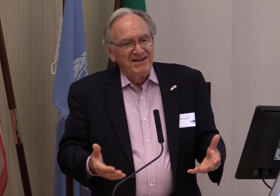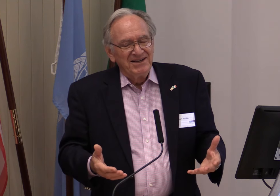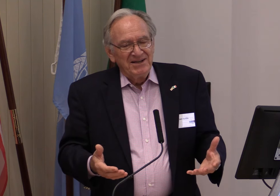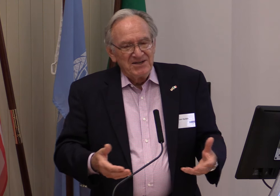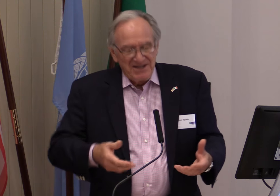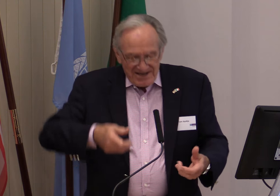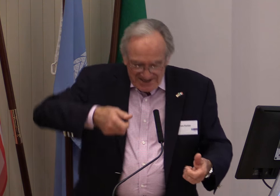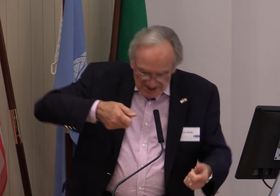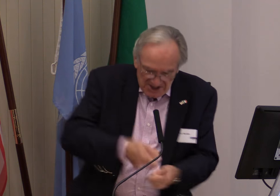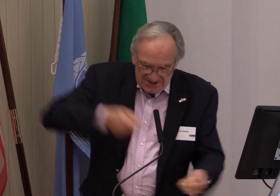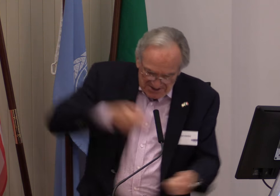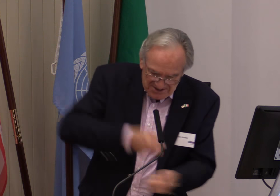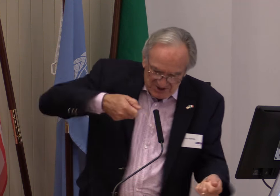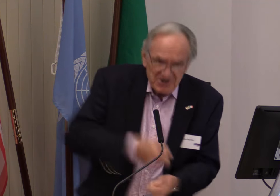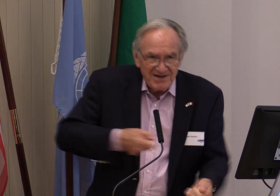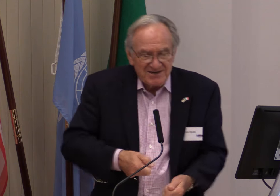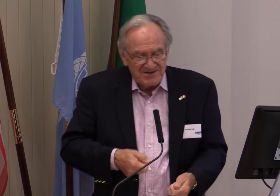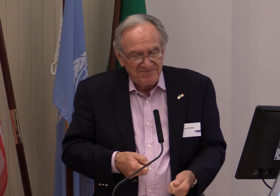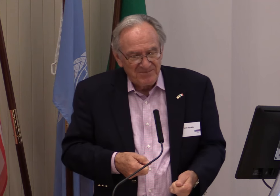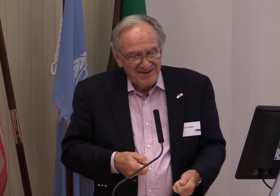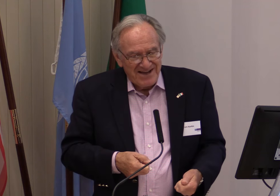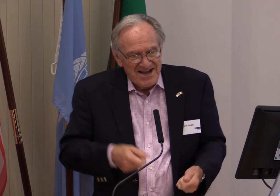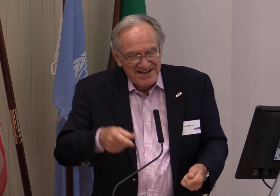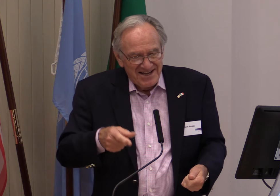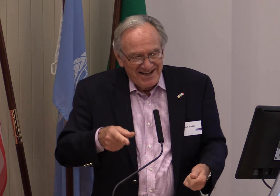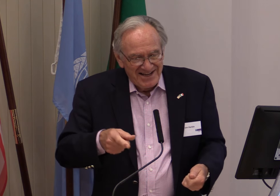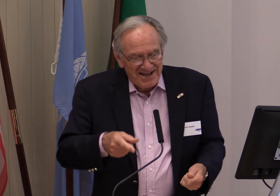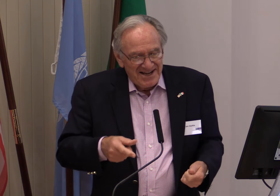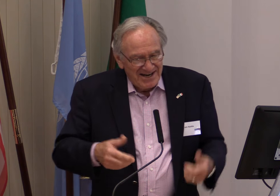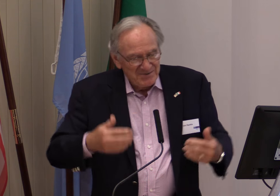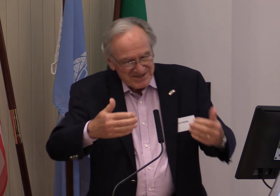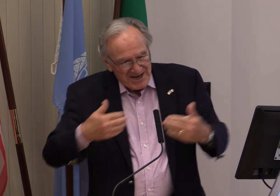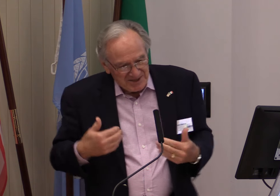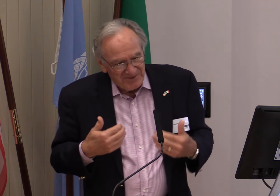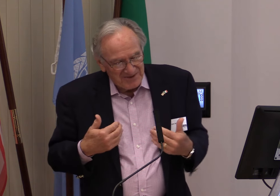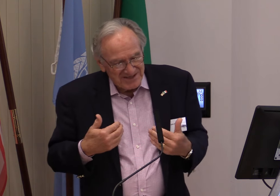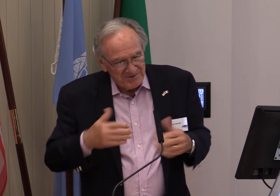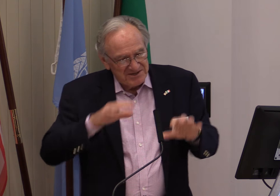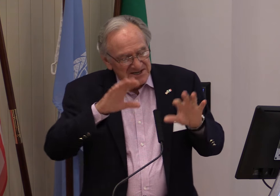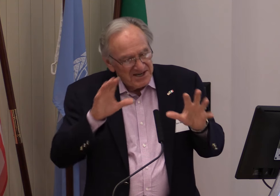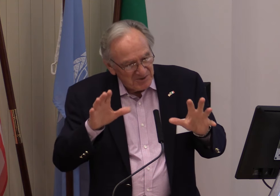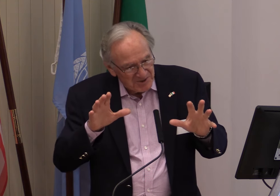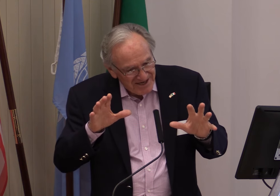And then they had to cut these chains. I was standing off to the side, it was getting towards